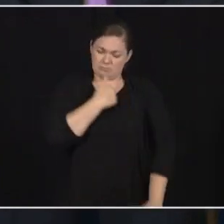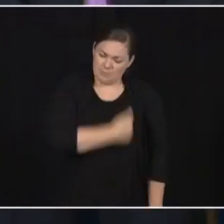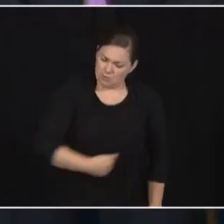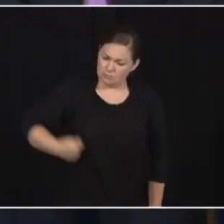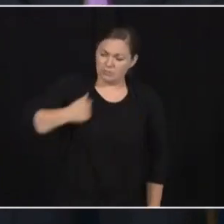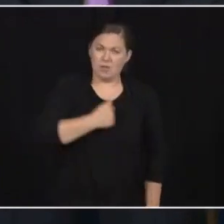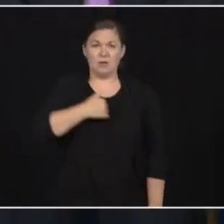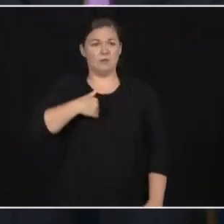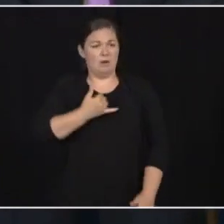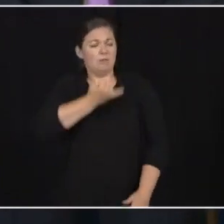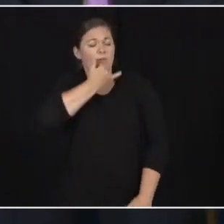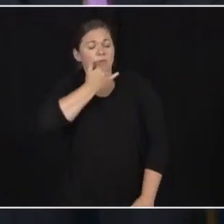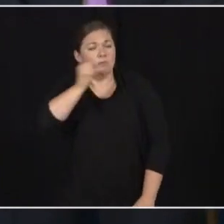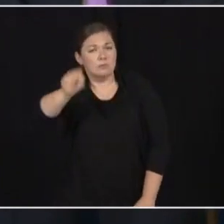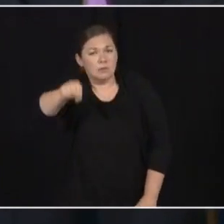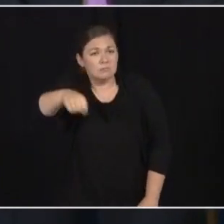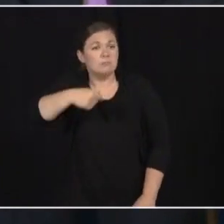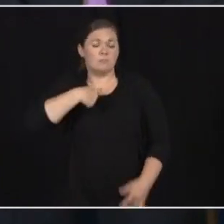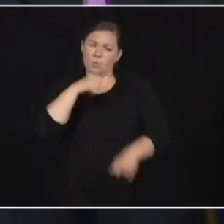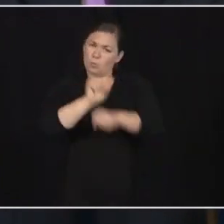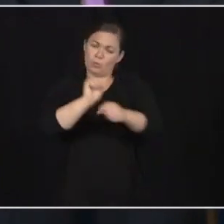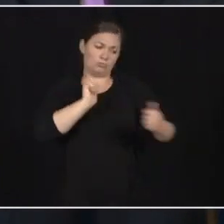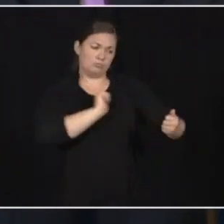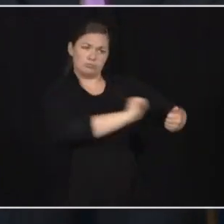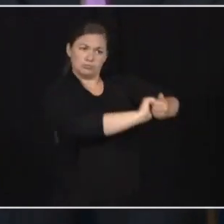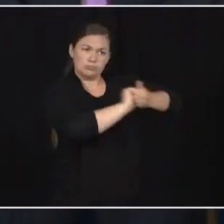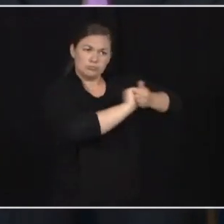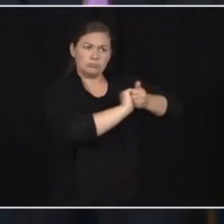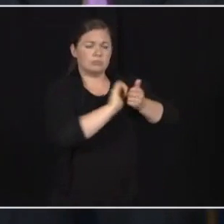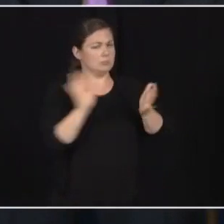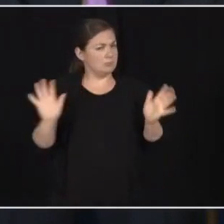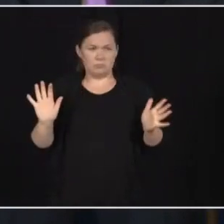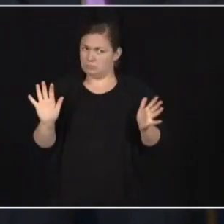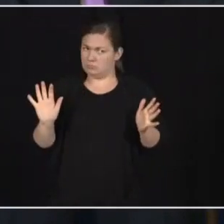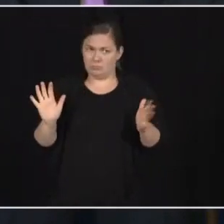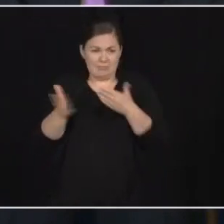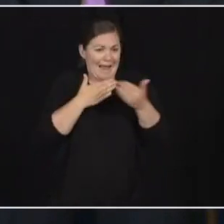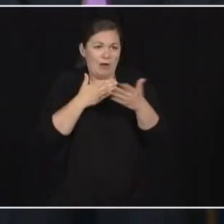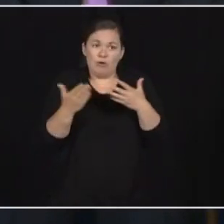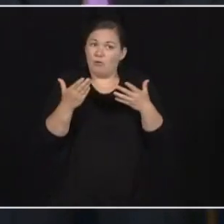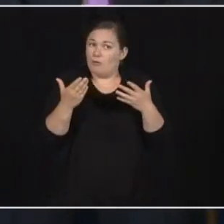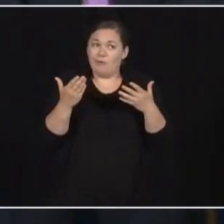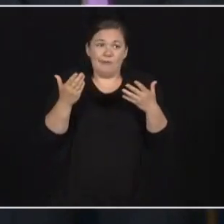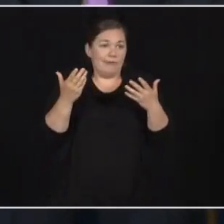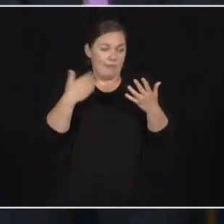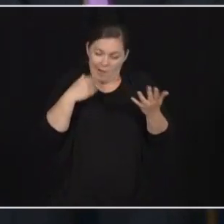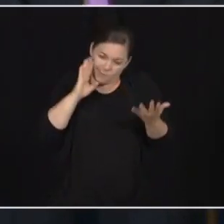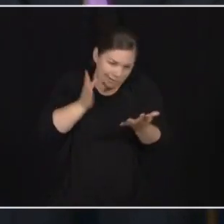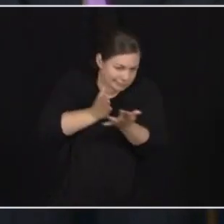When there's misinformation, you move forward and work with the people. I believe in that no matter what it is.